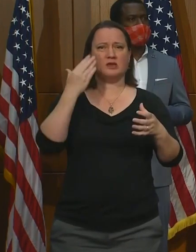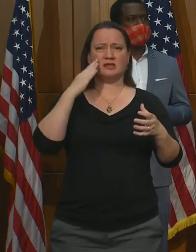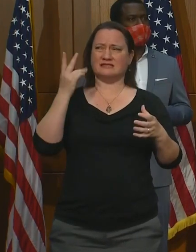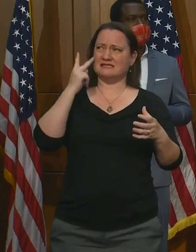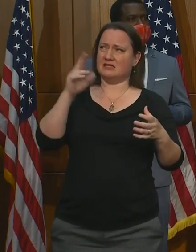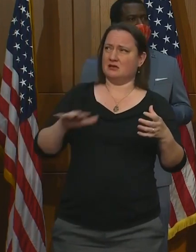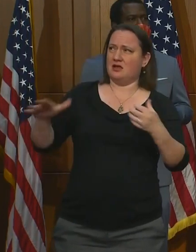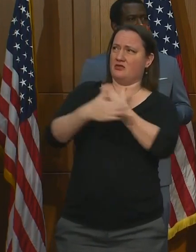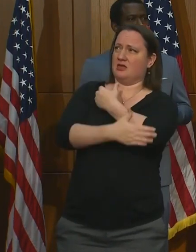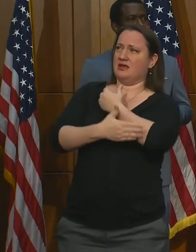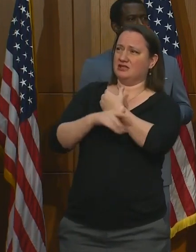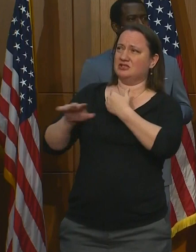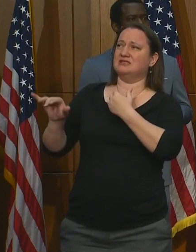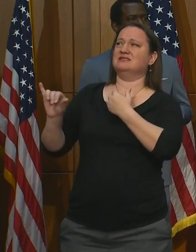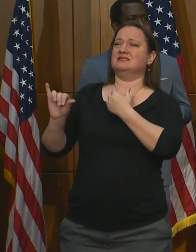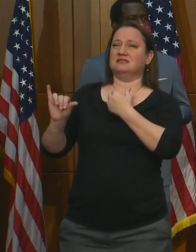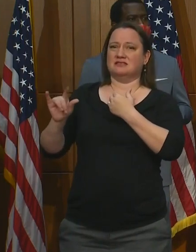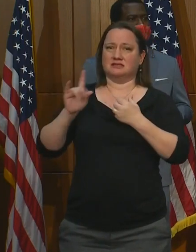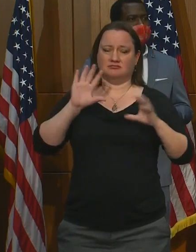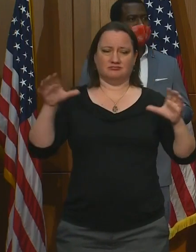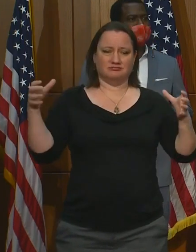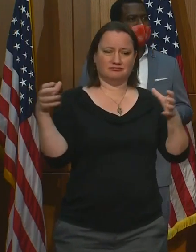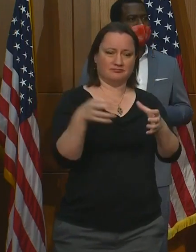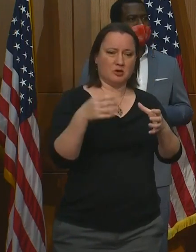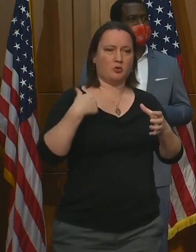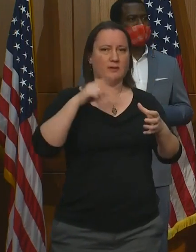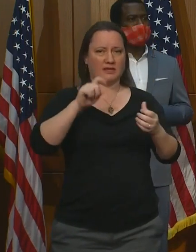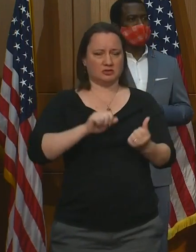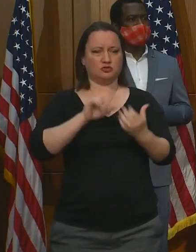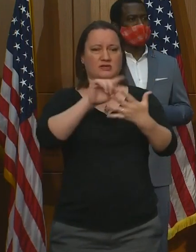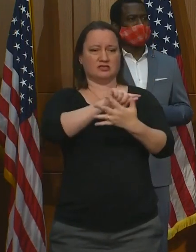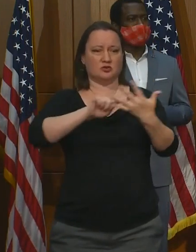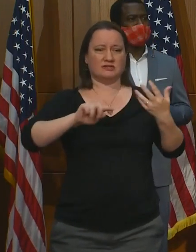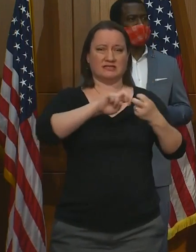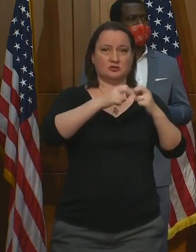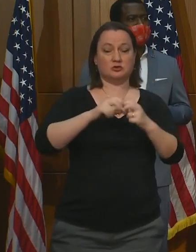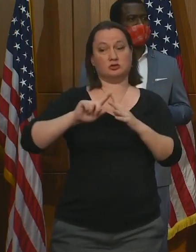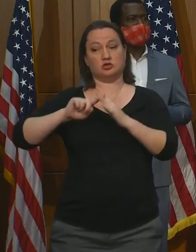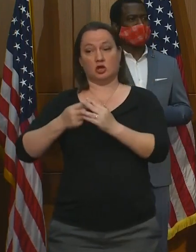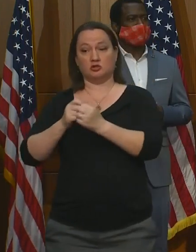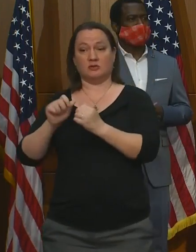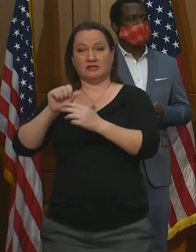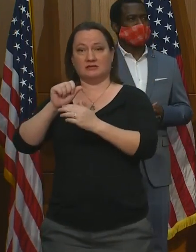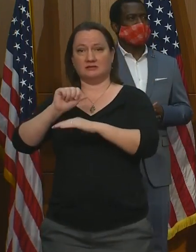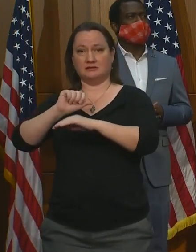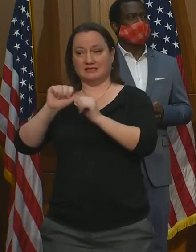SPITE OF WHAT'S GOING ON- ACROSS THE NATION WE COME TOGETHER AND SAY THAT WE MUST